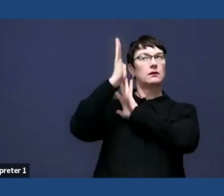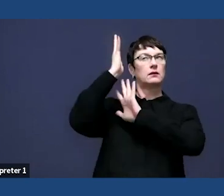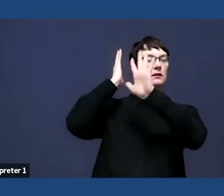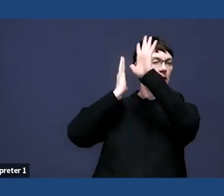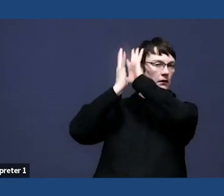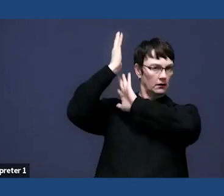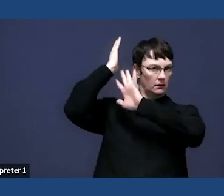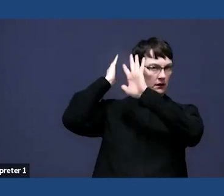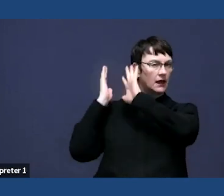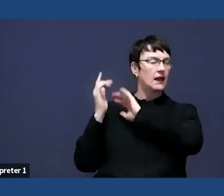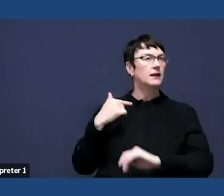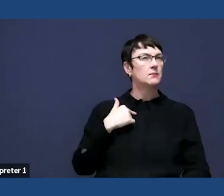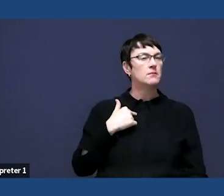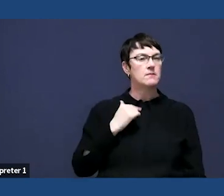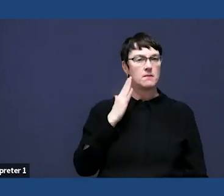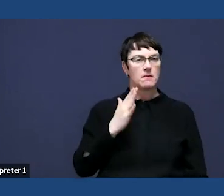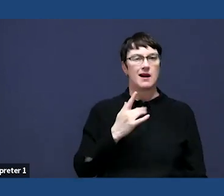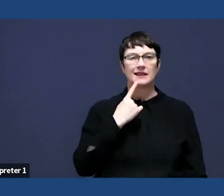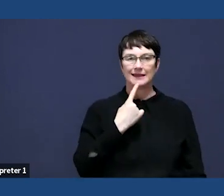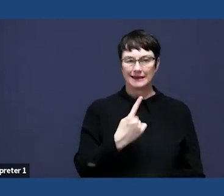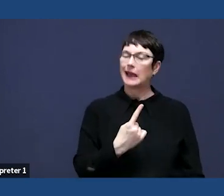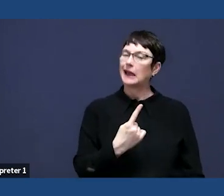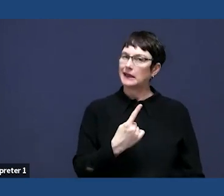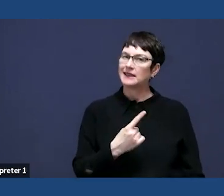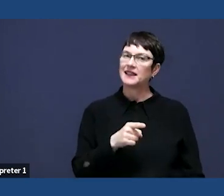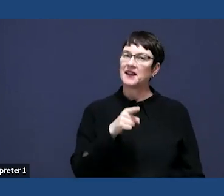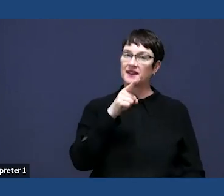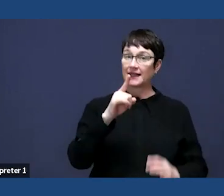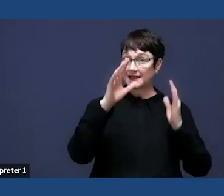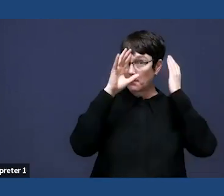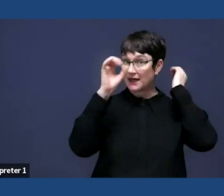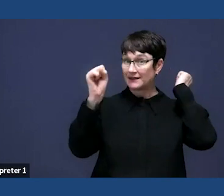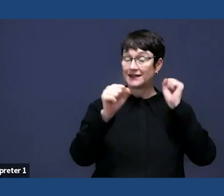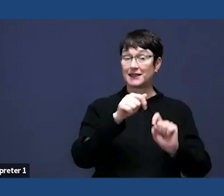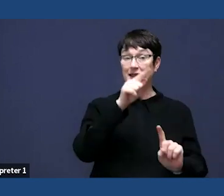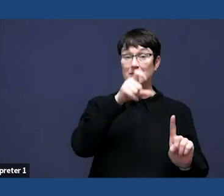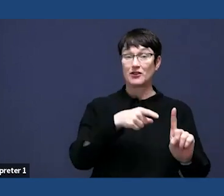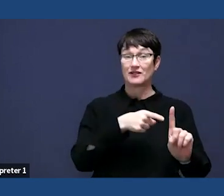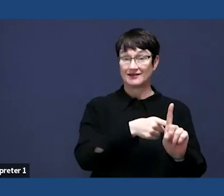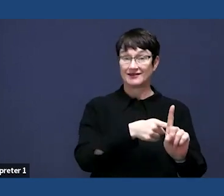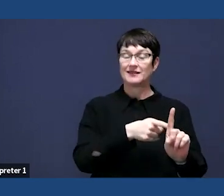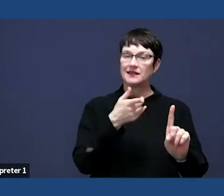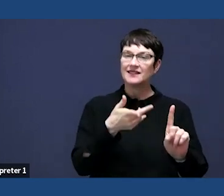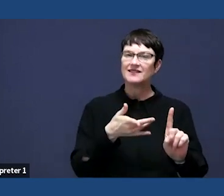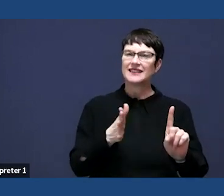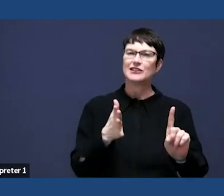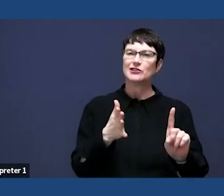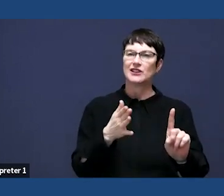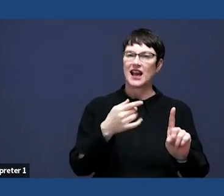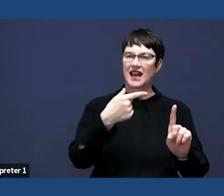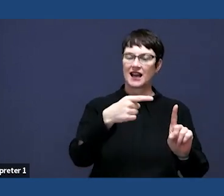to Ambassador Gallegos who is chair of the committee which actually prepared the Convention